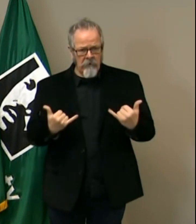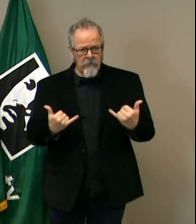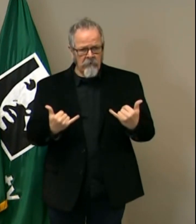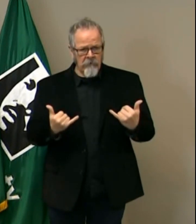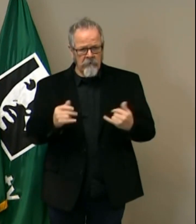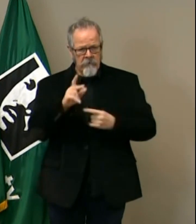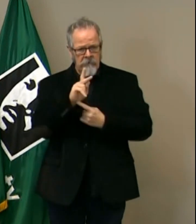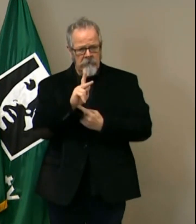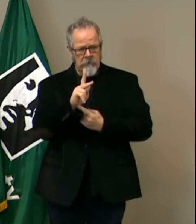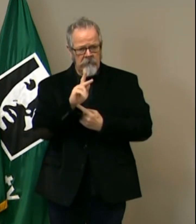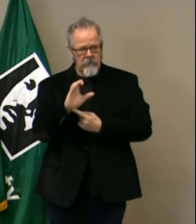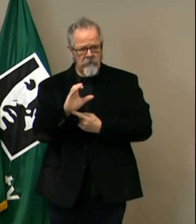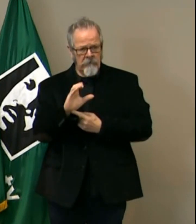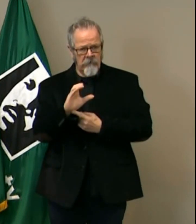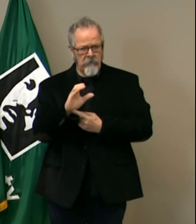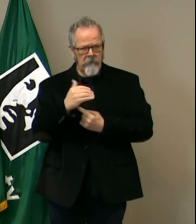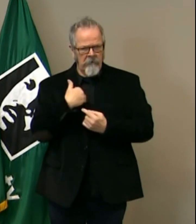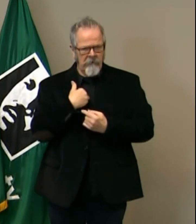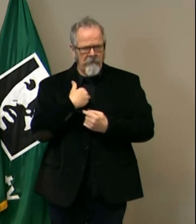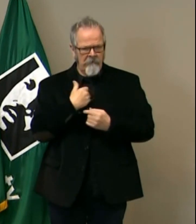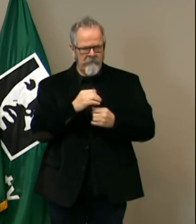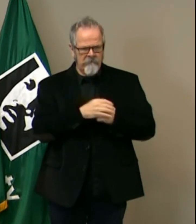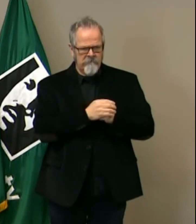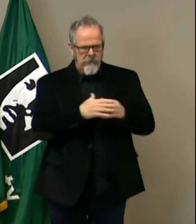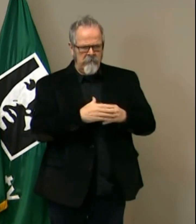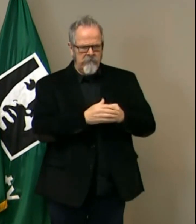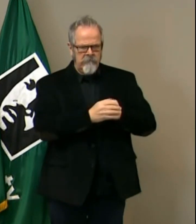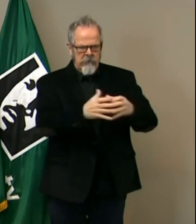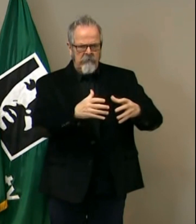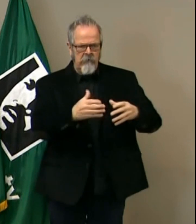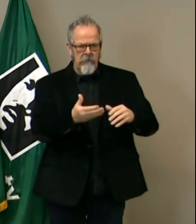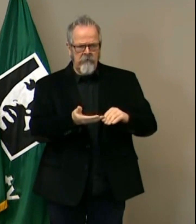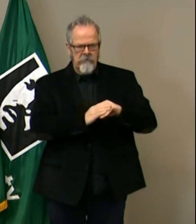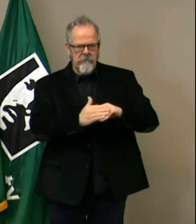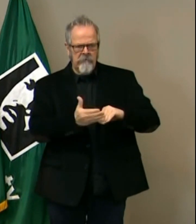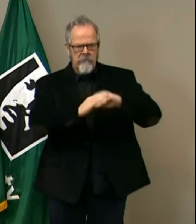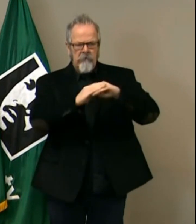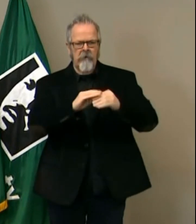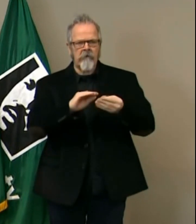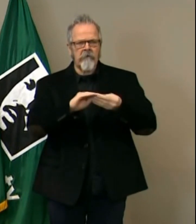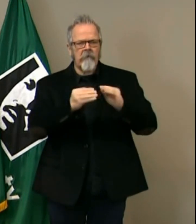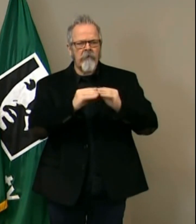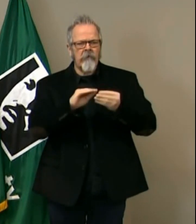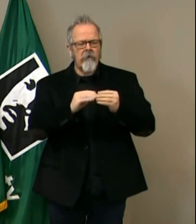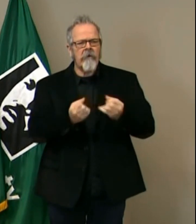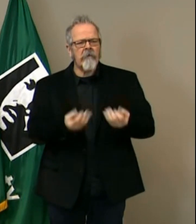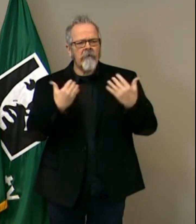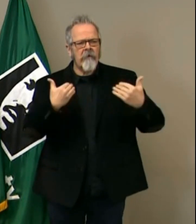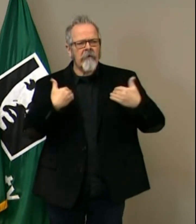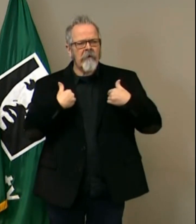phase of potentially rapid and widespread infection as public health